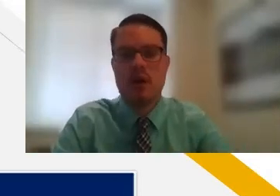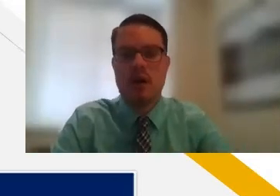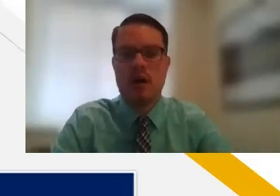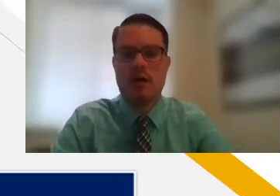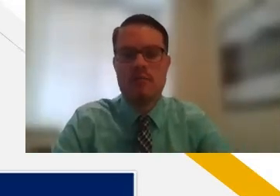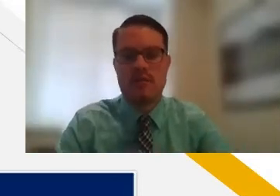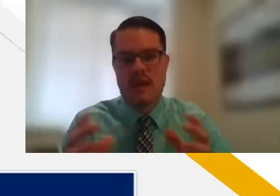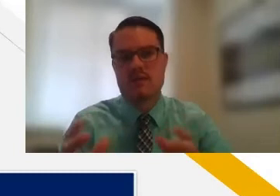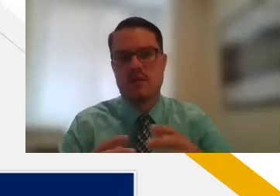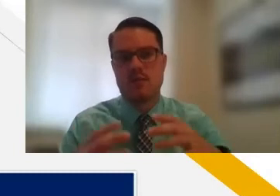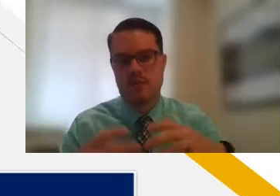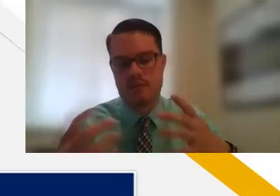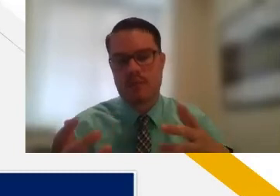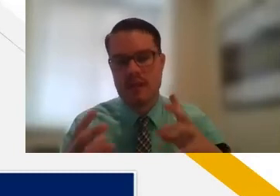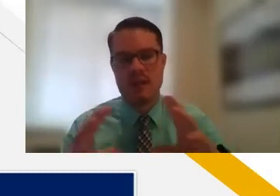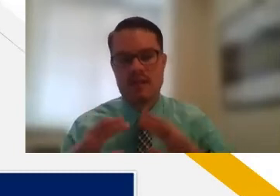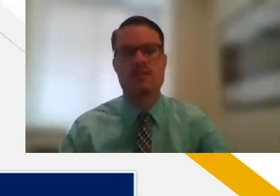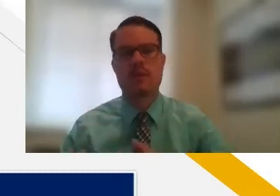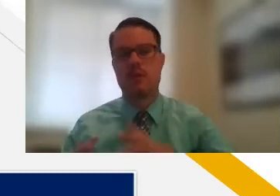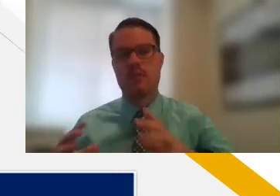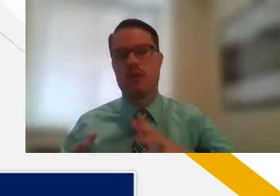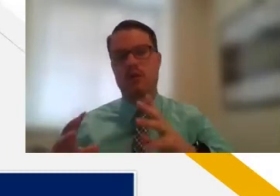So, yes, so it's a really low bar.